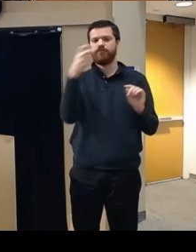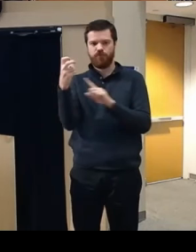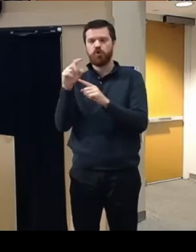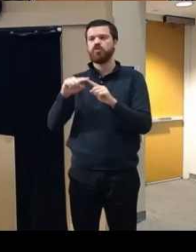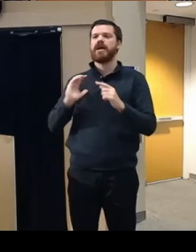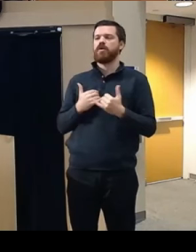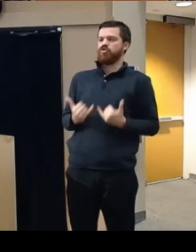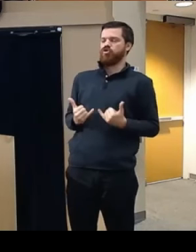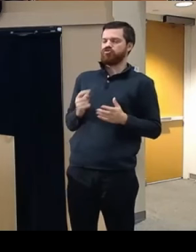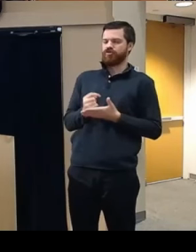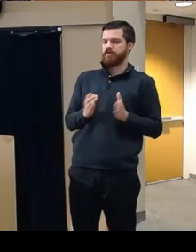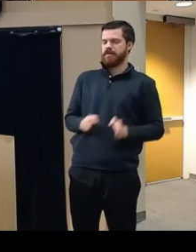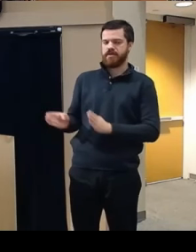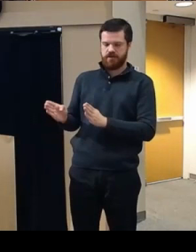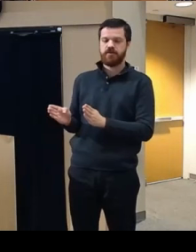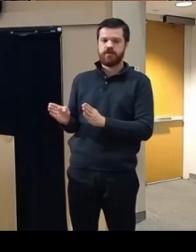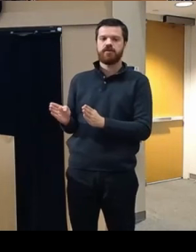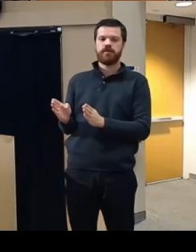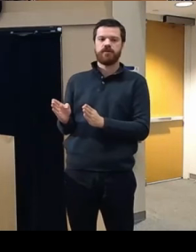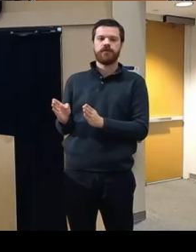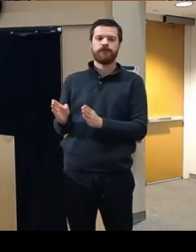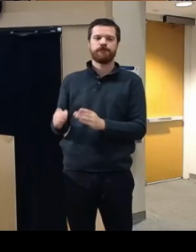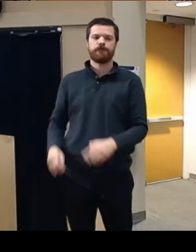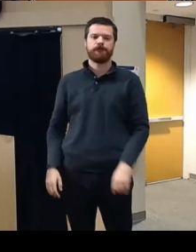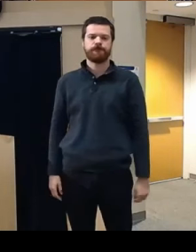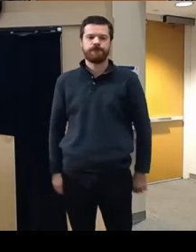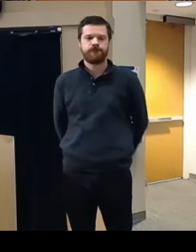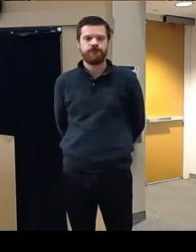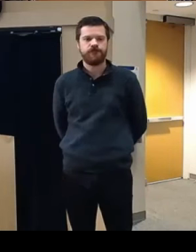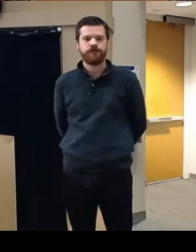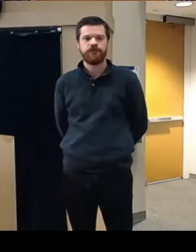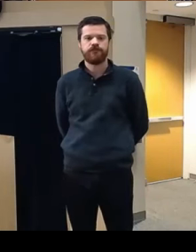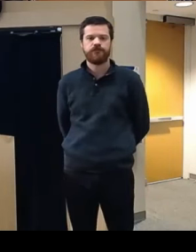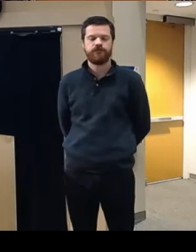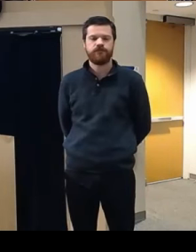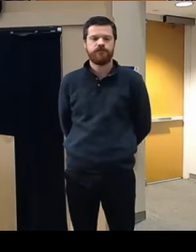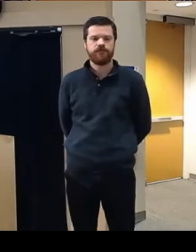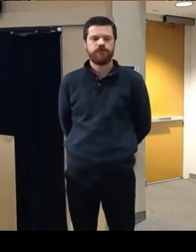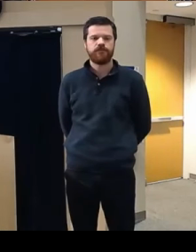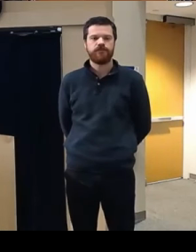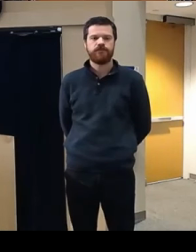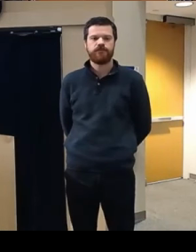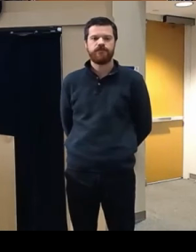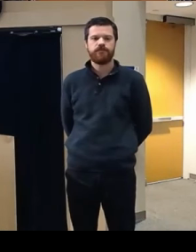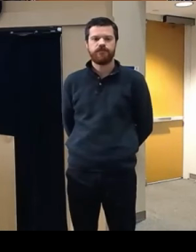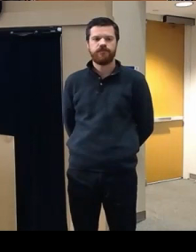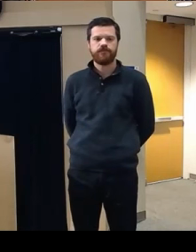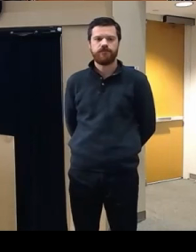current treatment plans um just add this because I again of realize I forgot to do